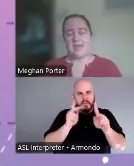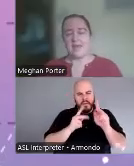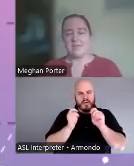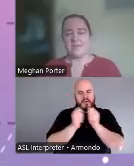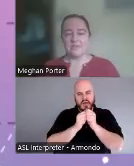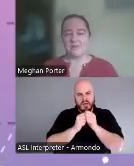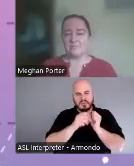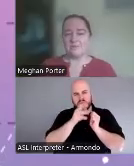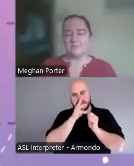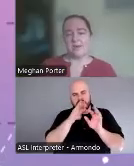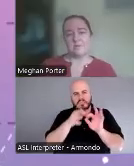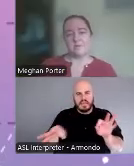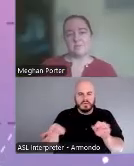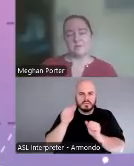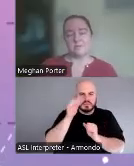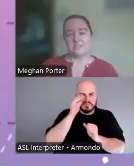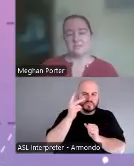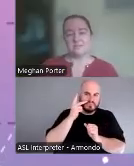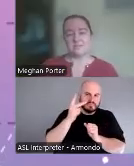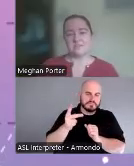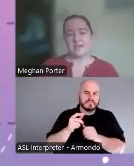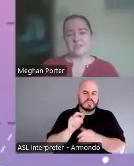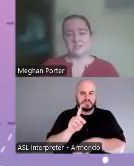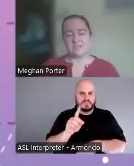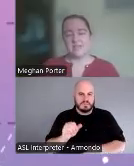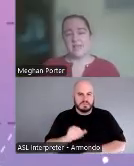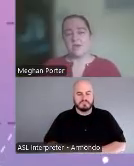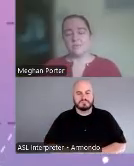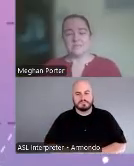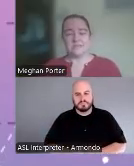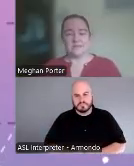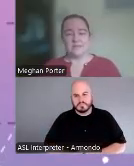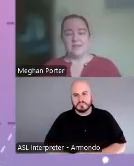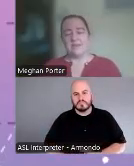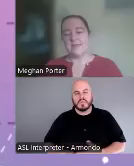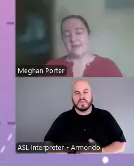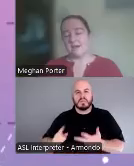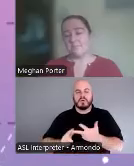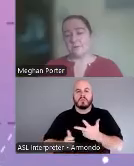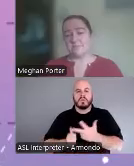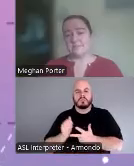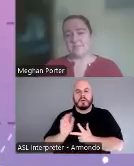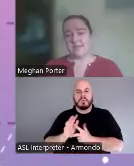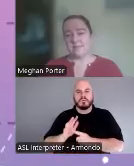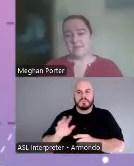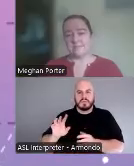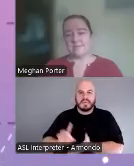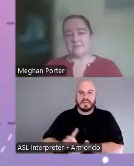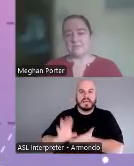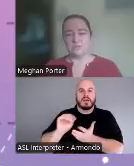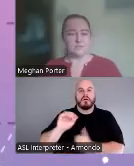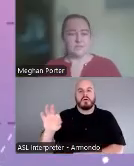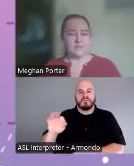And then the third most popular post in terms of interactions was the kickoff post for the campaign about social media